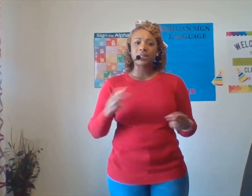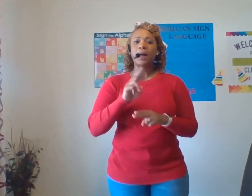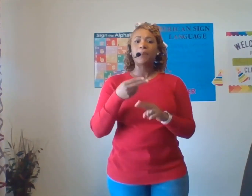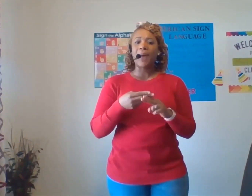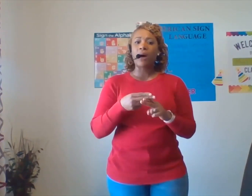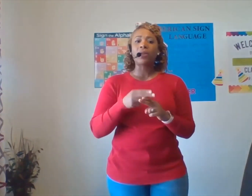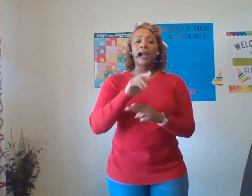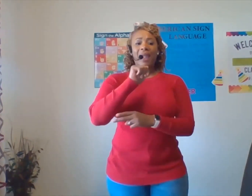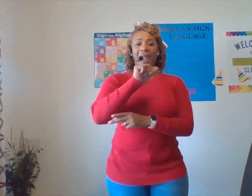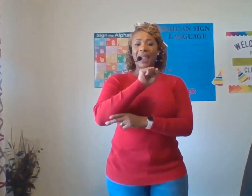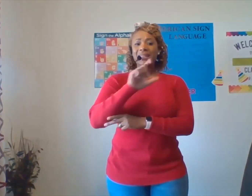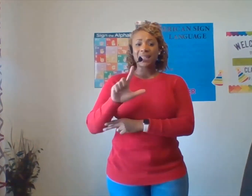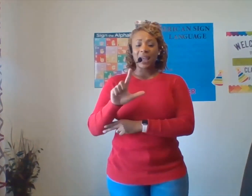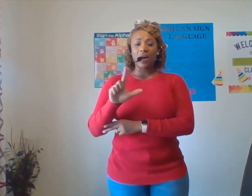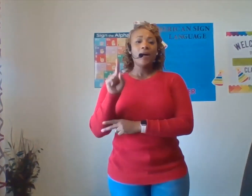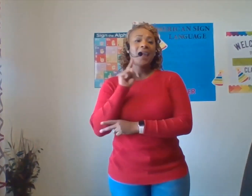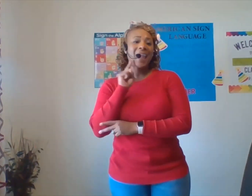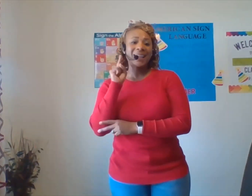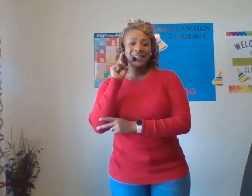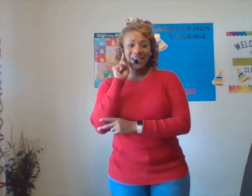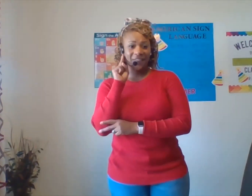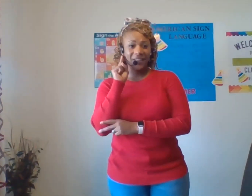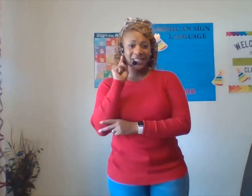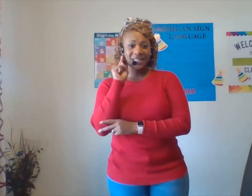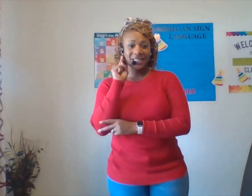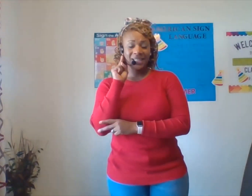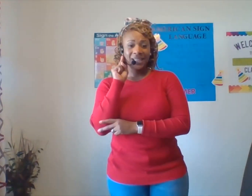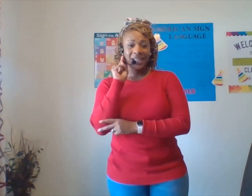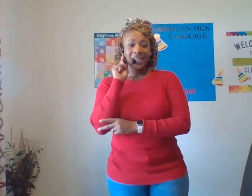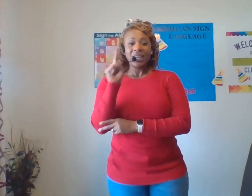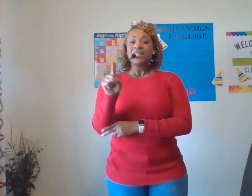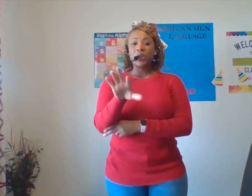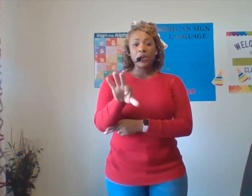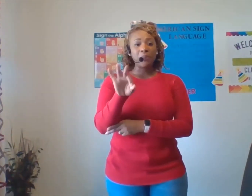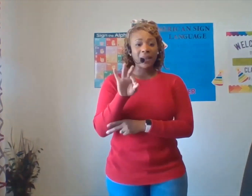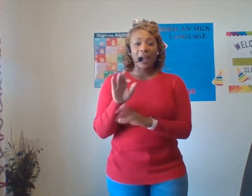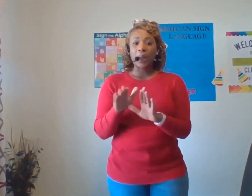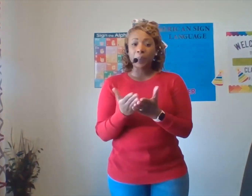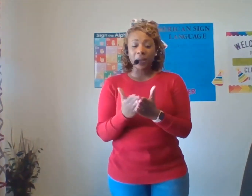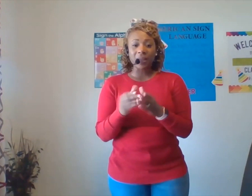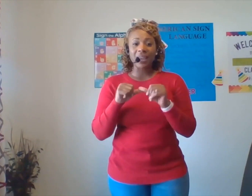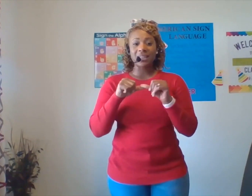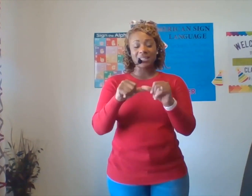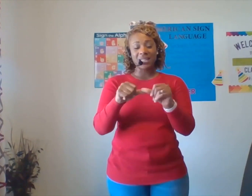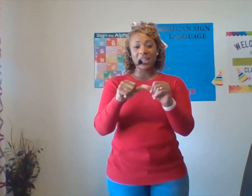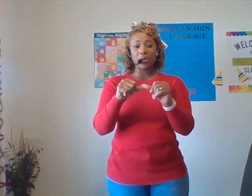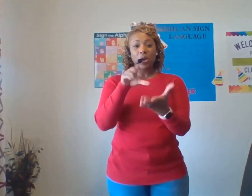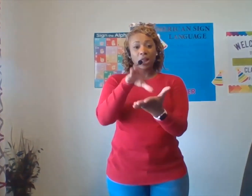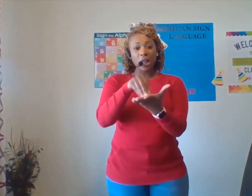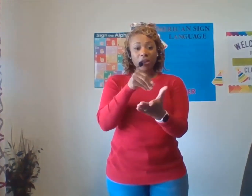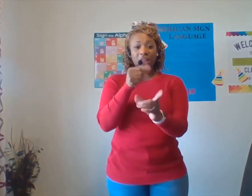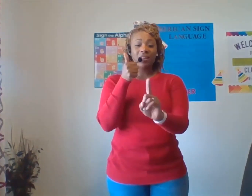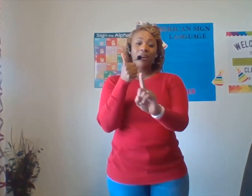about ASL and deafness so you can pick out a book and continue learning on your